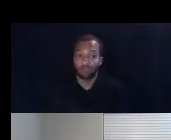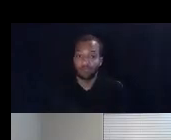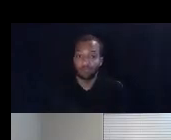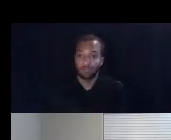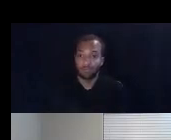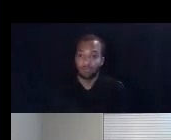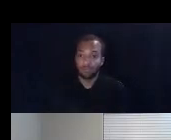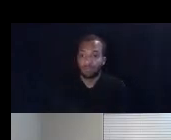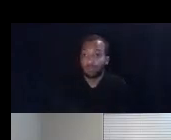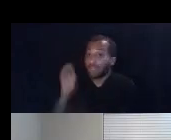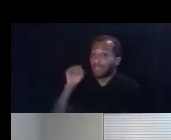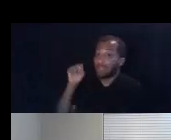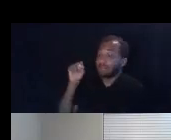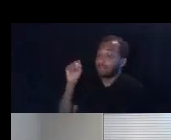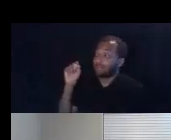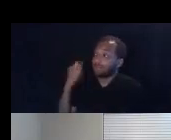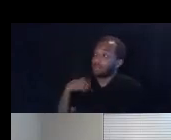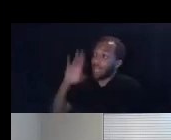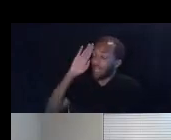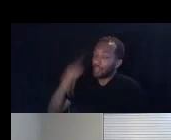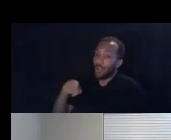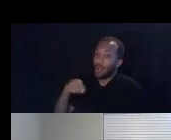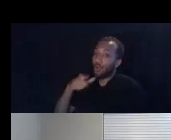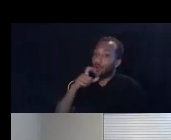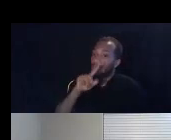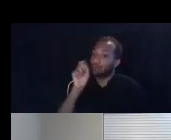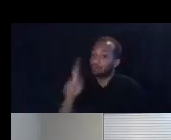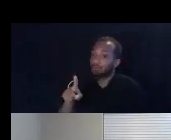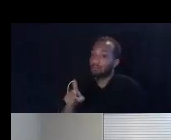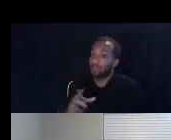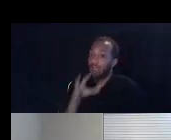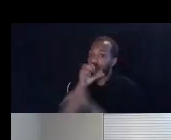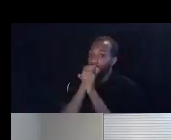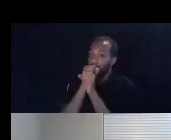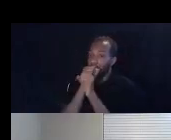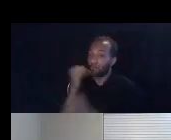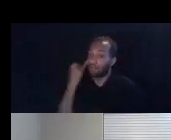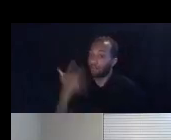Yes, I know you are anonymous, but if you feel comfortable sending me your email,